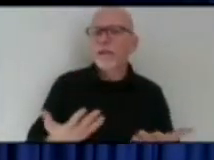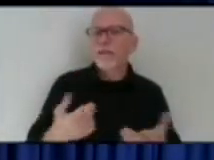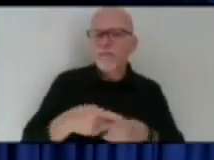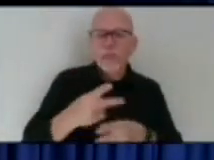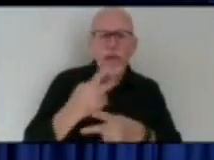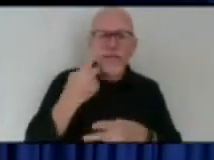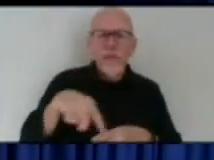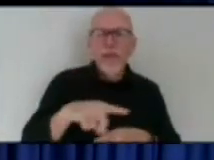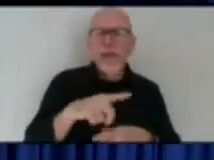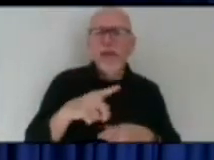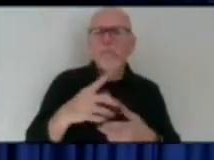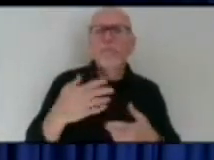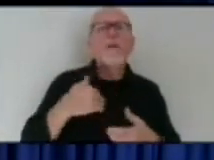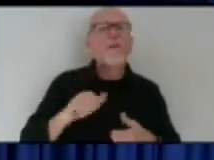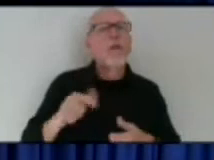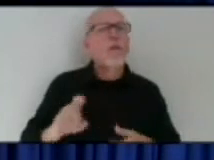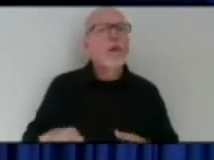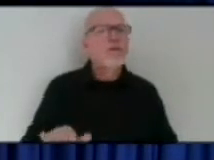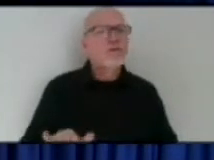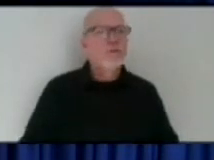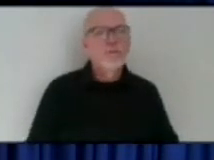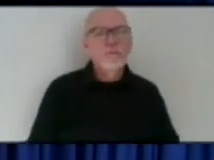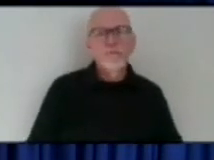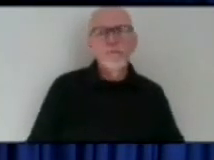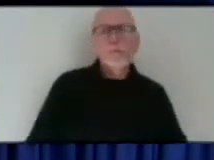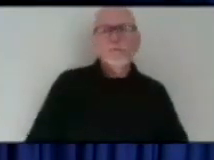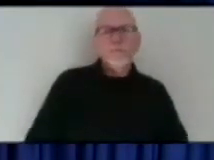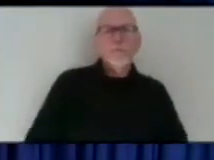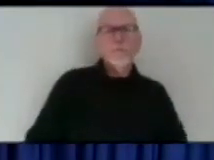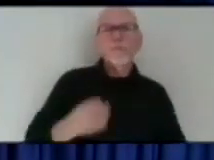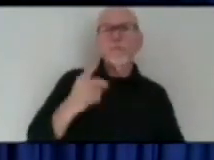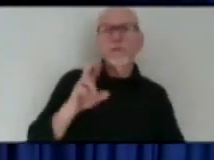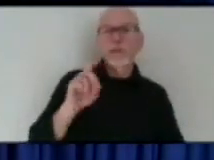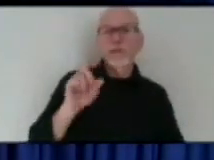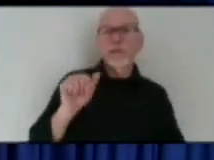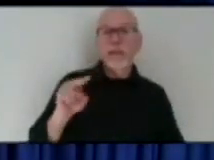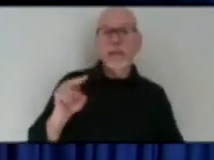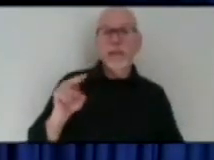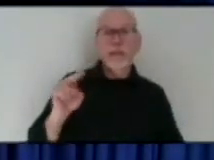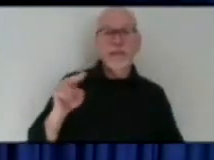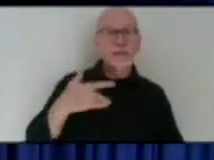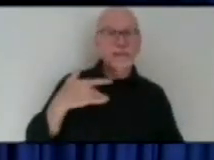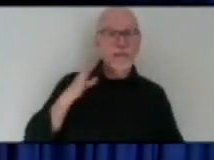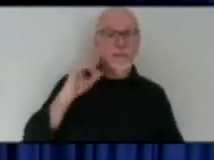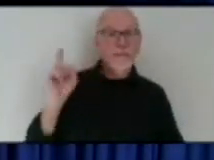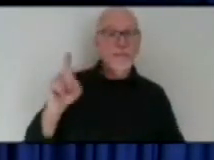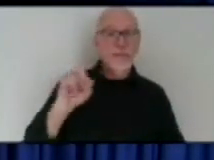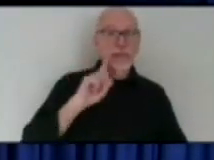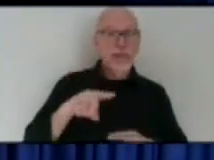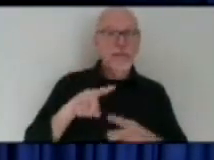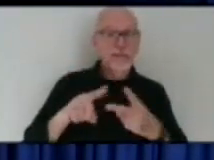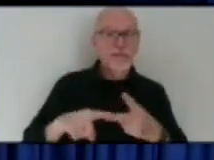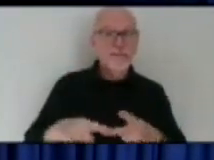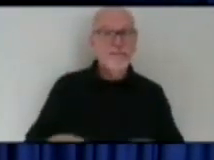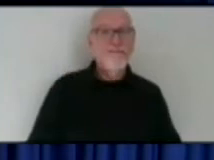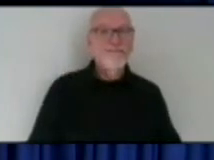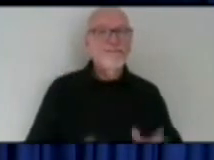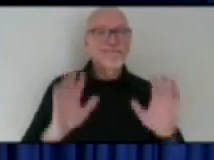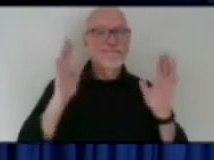then I have another question I think Dr Dan's gonna take go to for two. Who? Doctor? Dad.